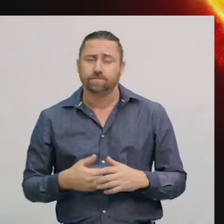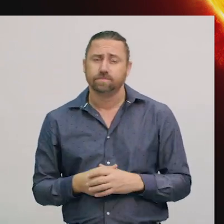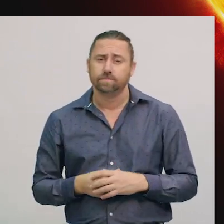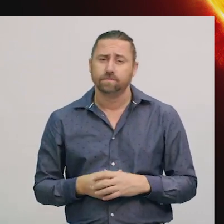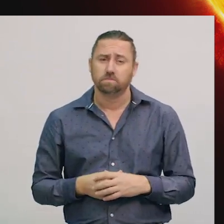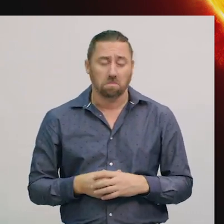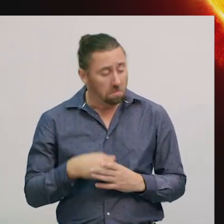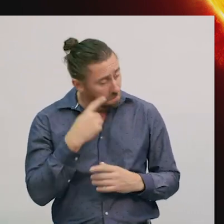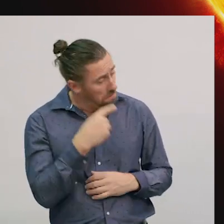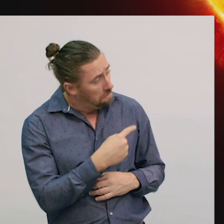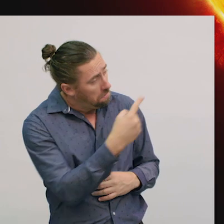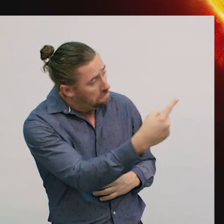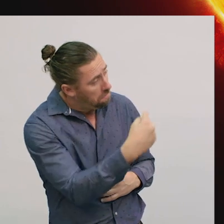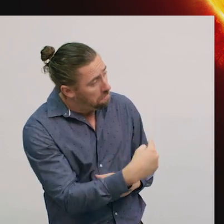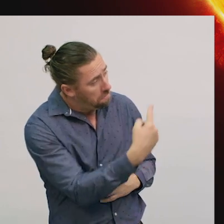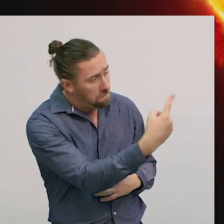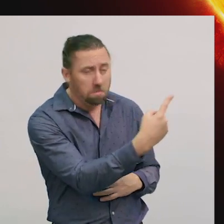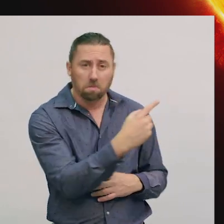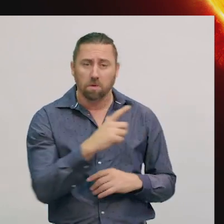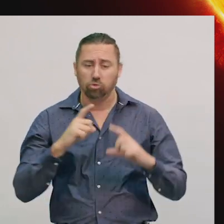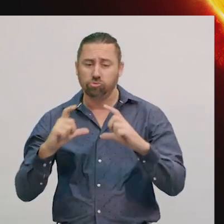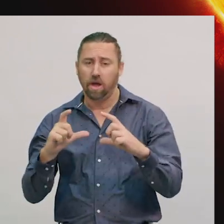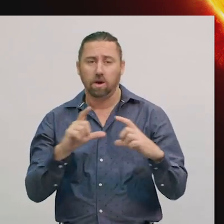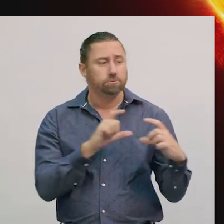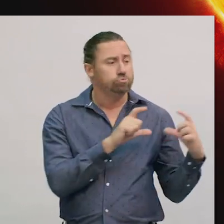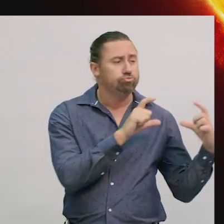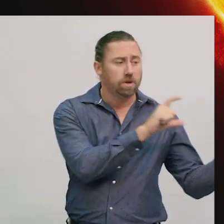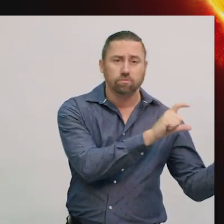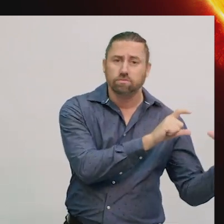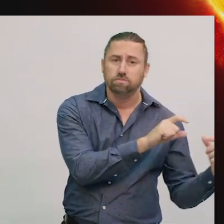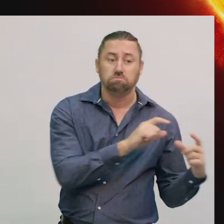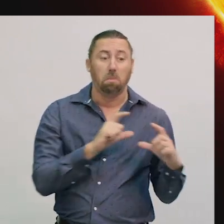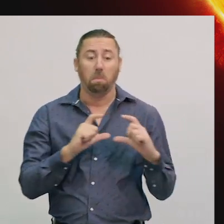Both images show objects that are spherical. The image on the left is the Sun,